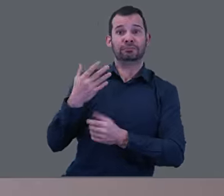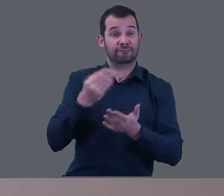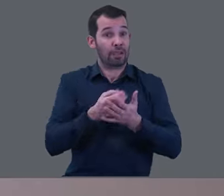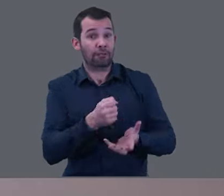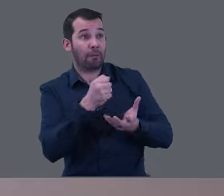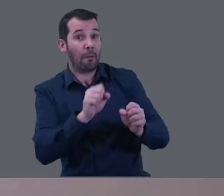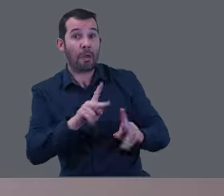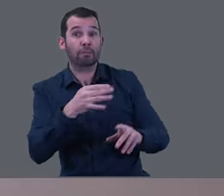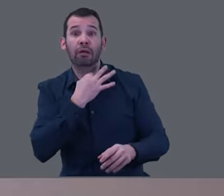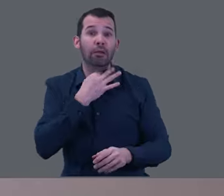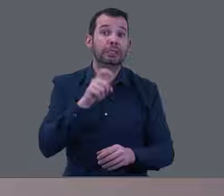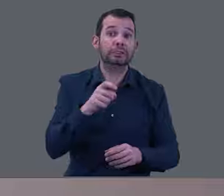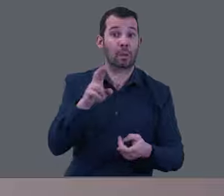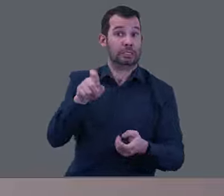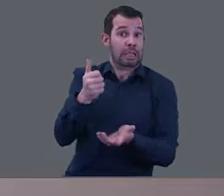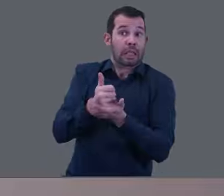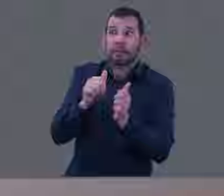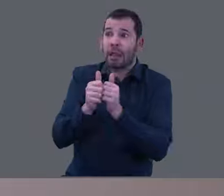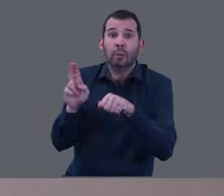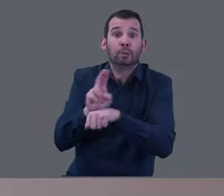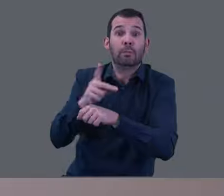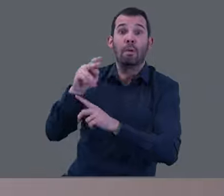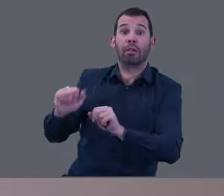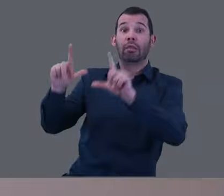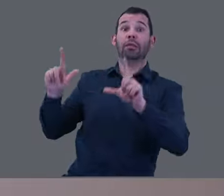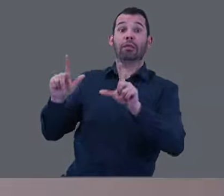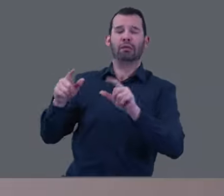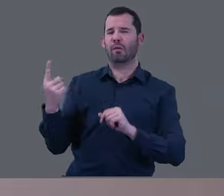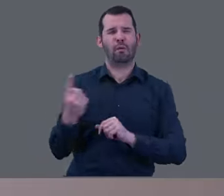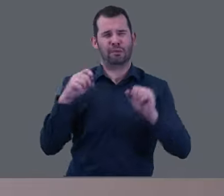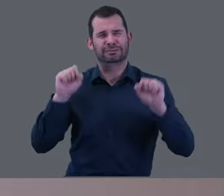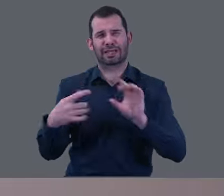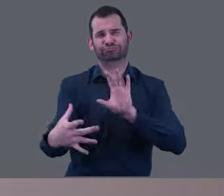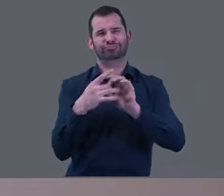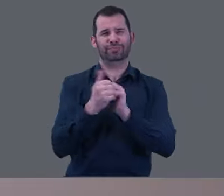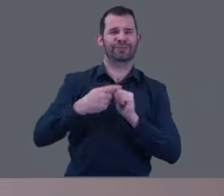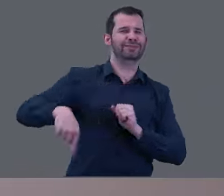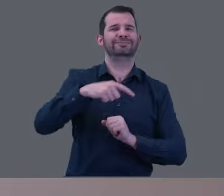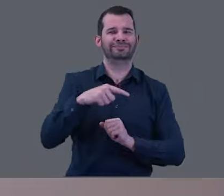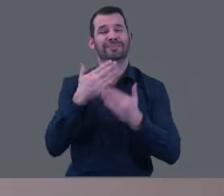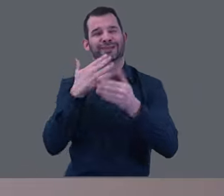or need help using the portal, you can always connect with us. Thanks for joining us today.